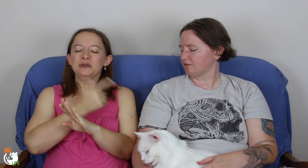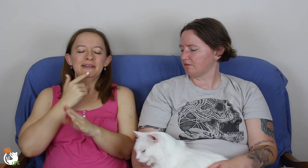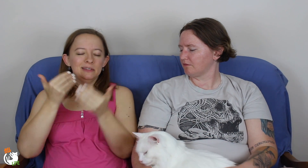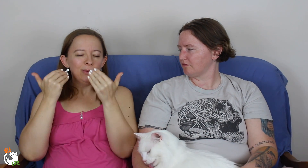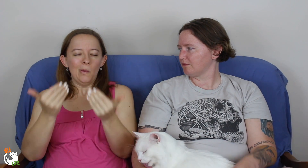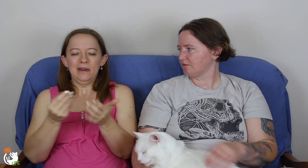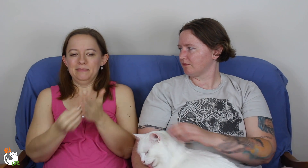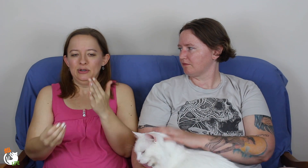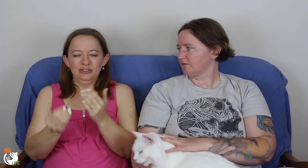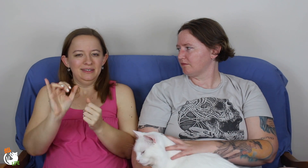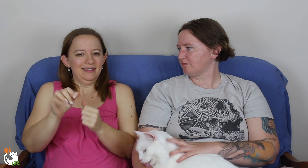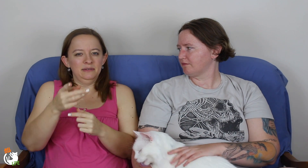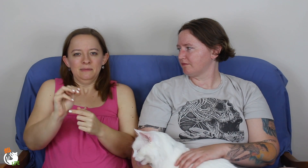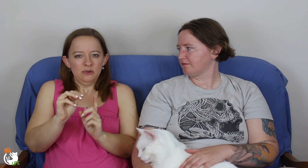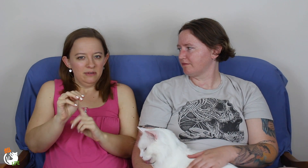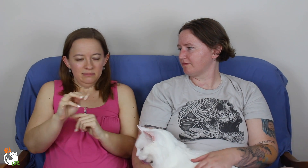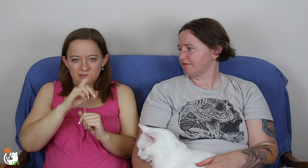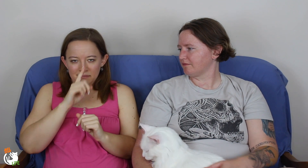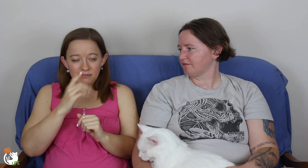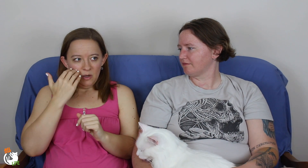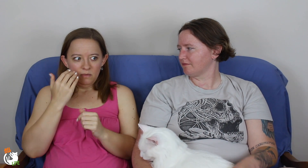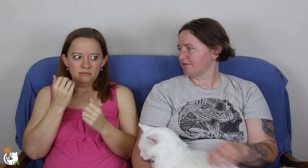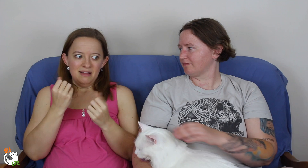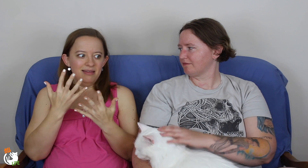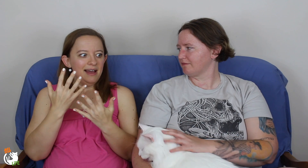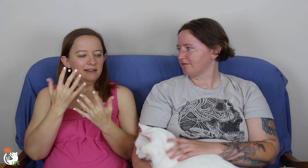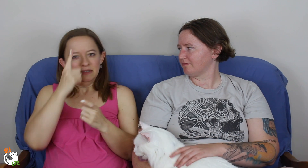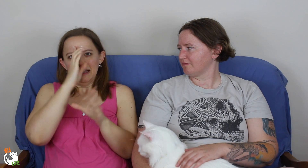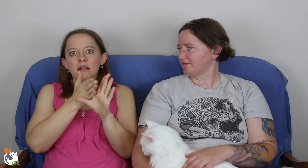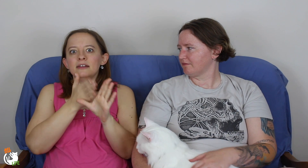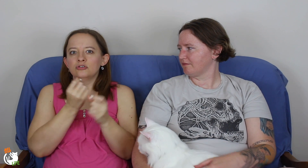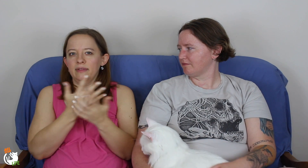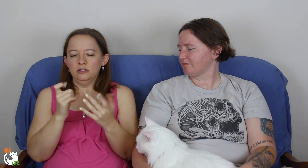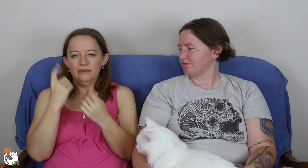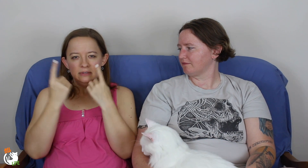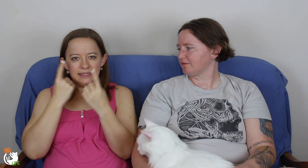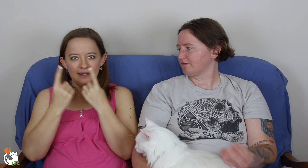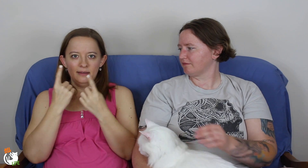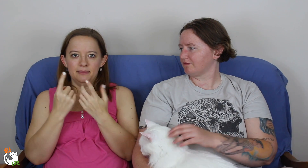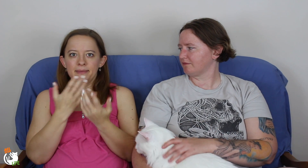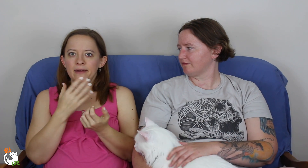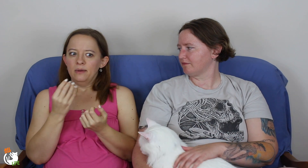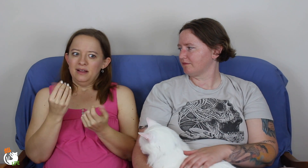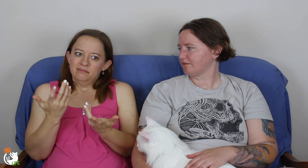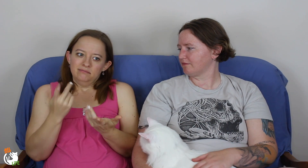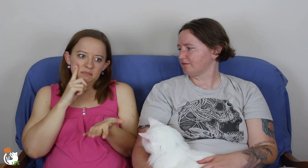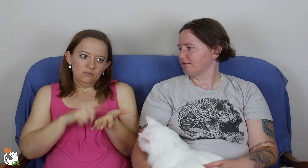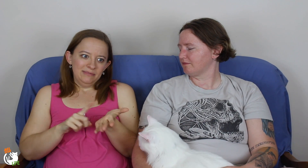before you even go ahead and purchase the sperm. A lot of psychologists have considered that